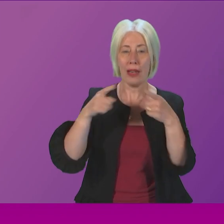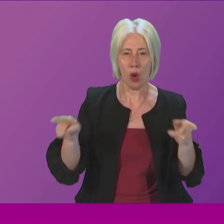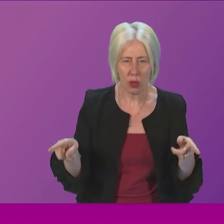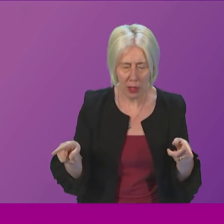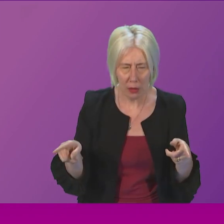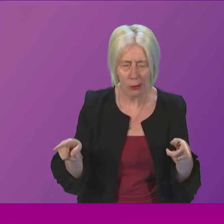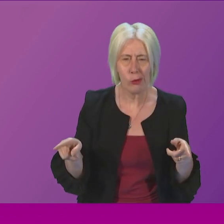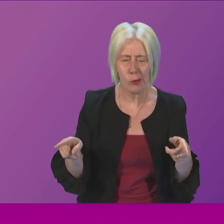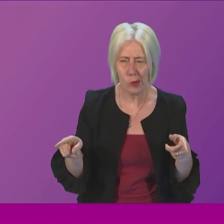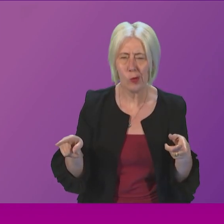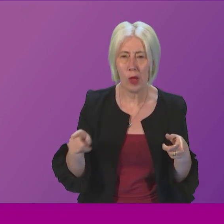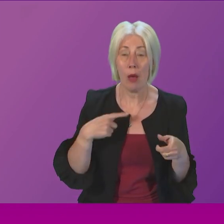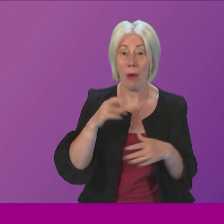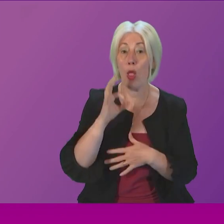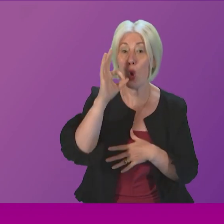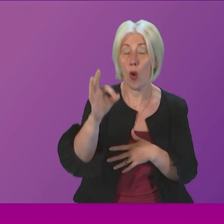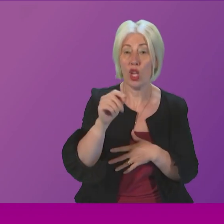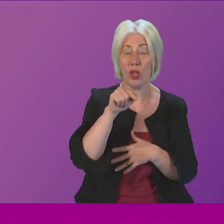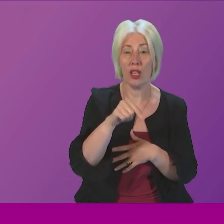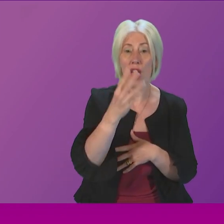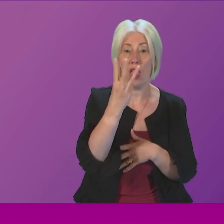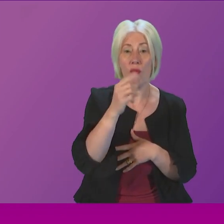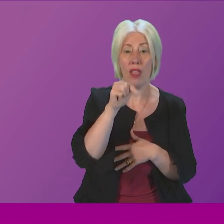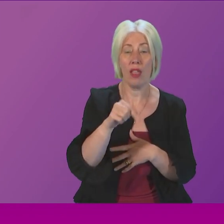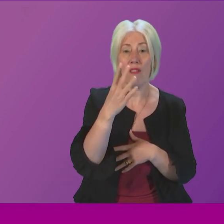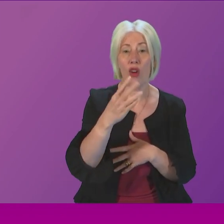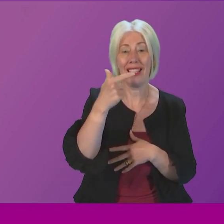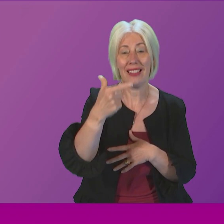The question was lodged at 3:47 on Monday afternoon.